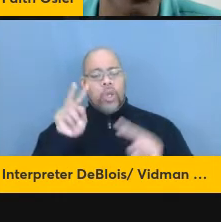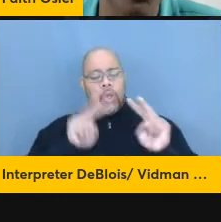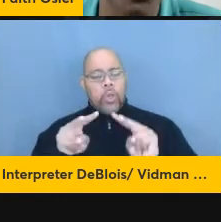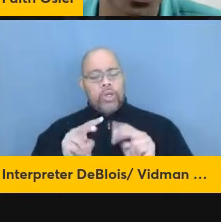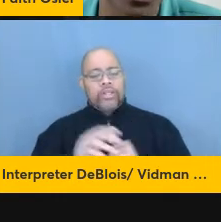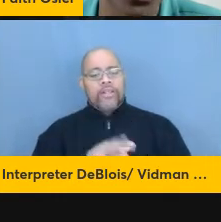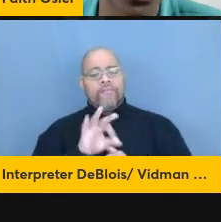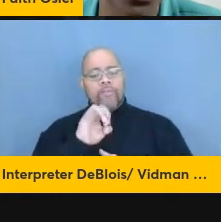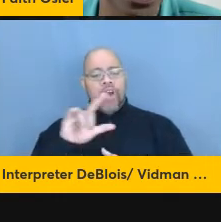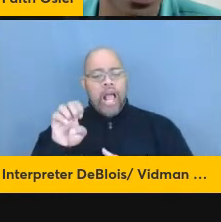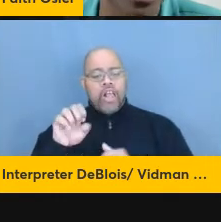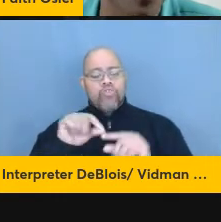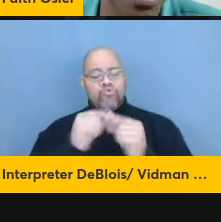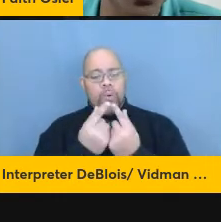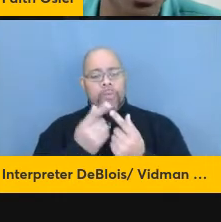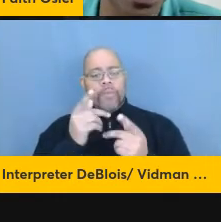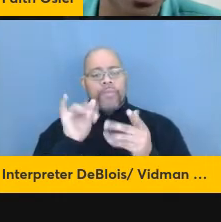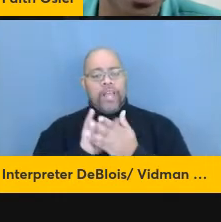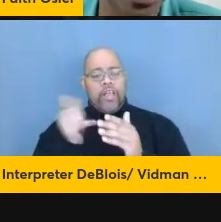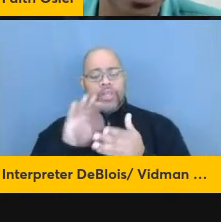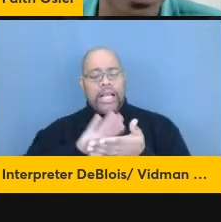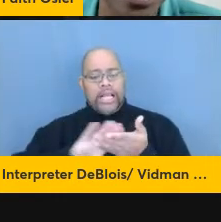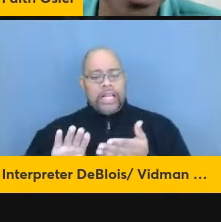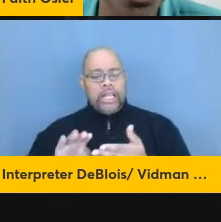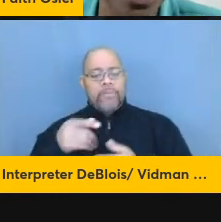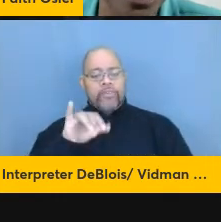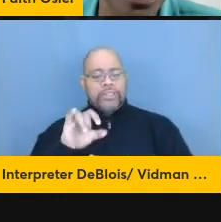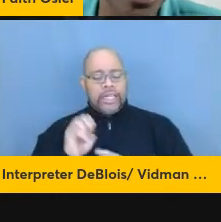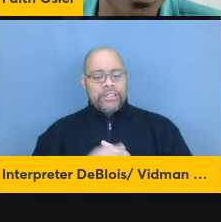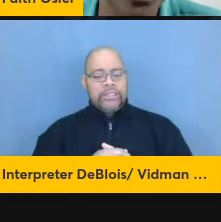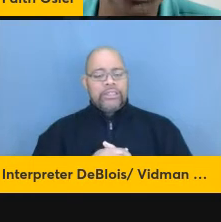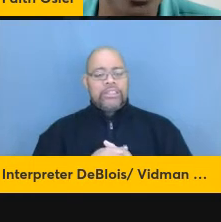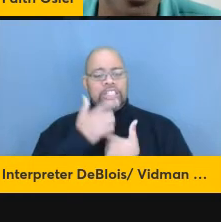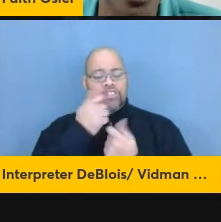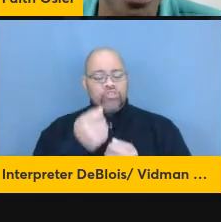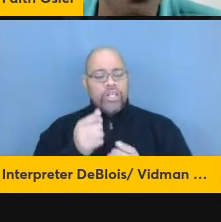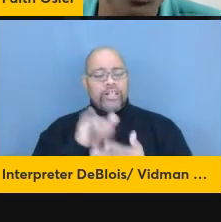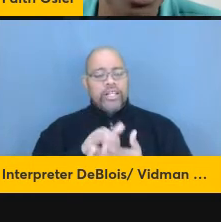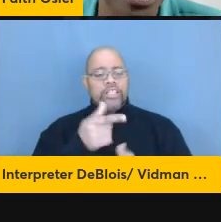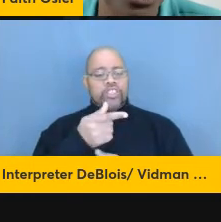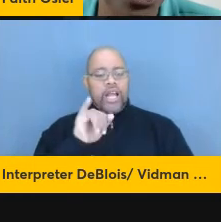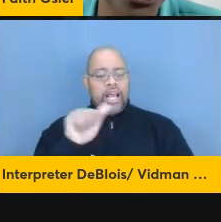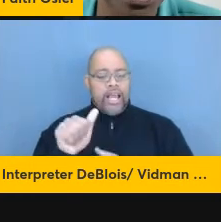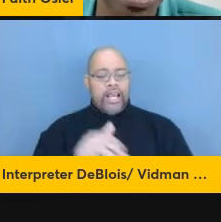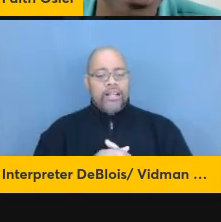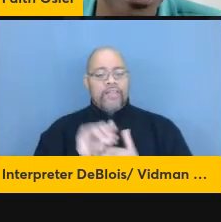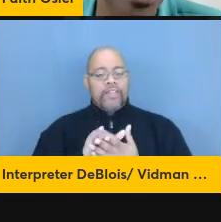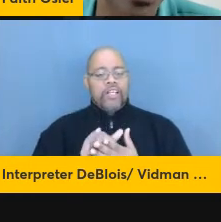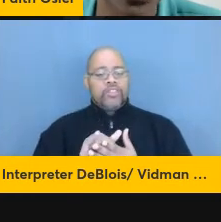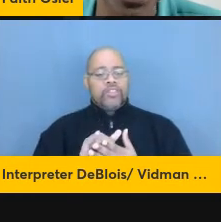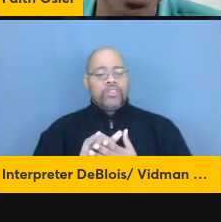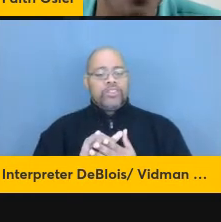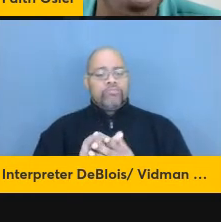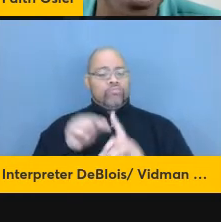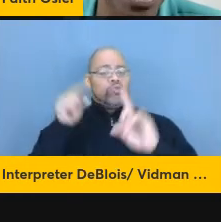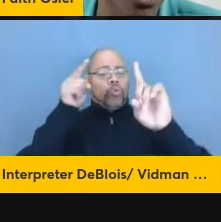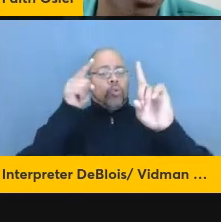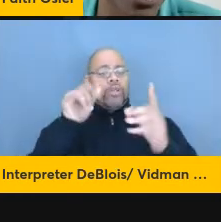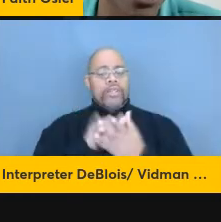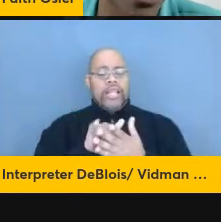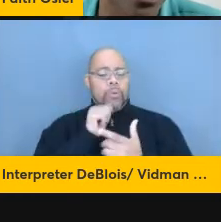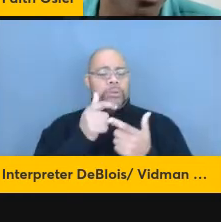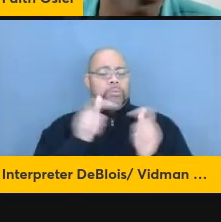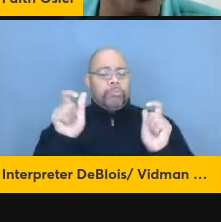group versus those who cleared the parasites. Interestingly, the GI A, which is our gold standard was an a big discriminator of